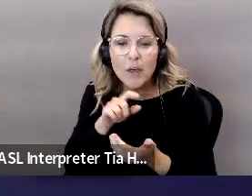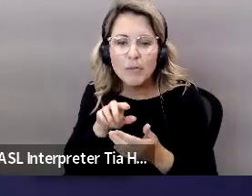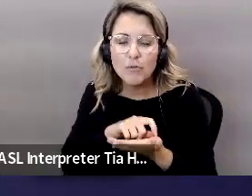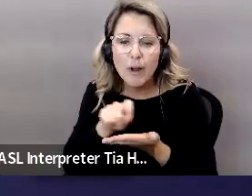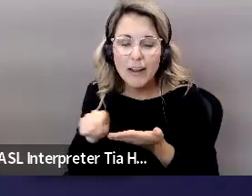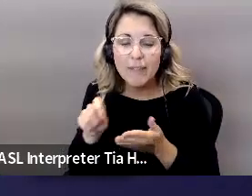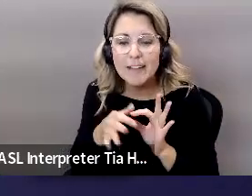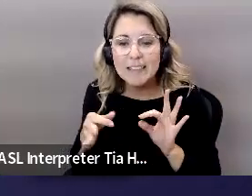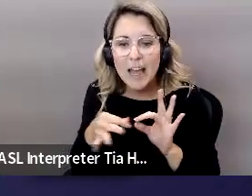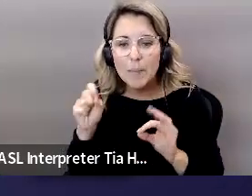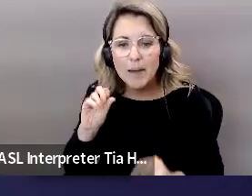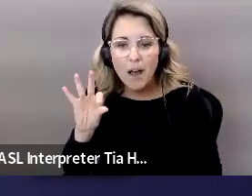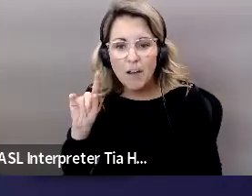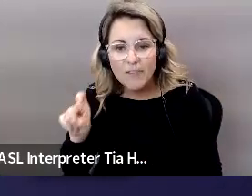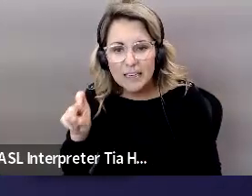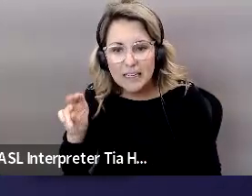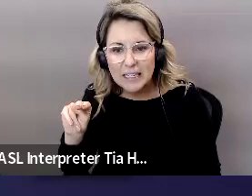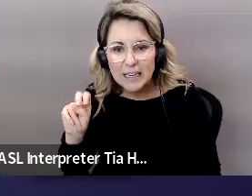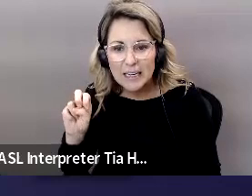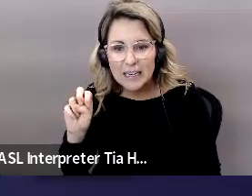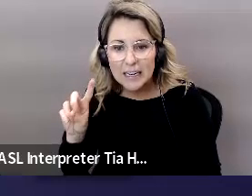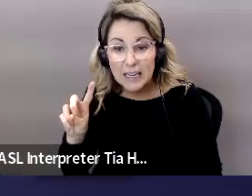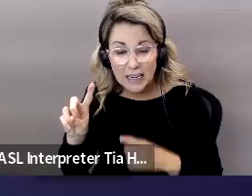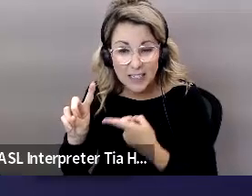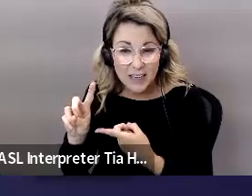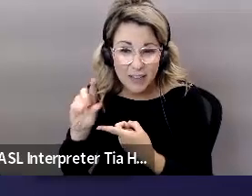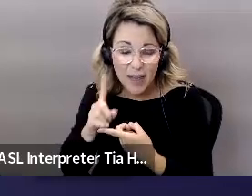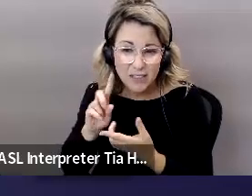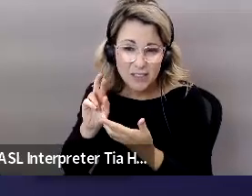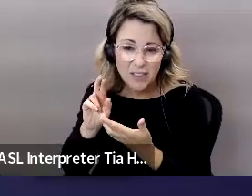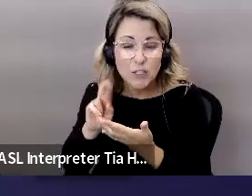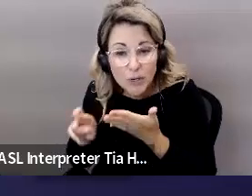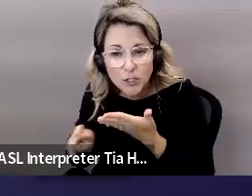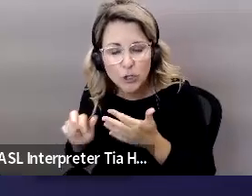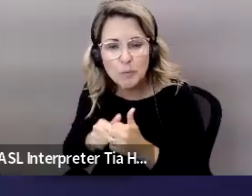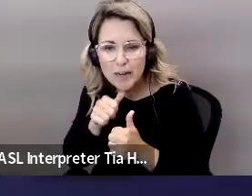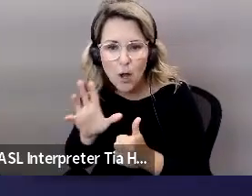use supporting research but at the same time it's not the same as, you know, some folks that are